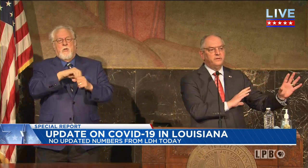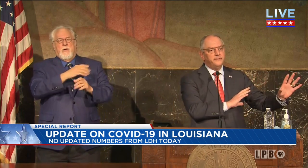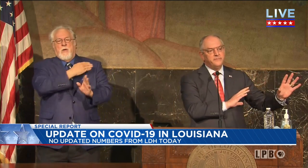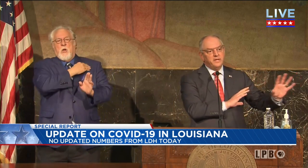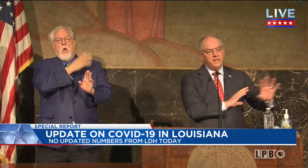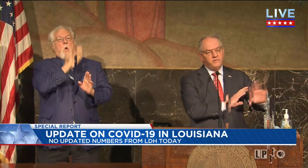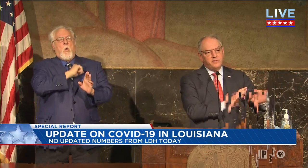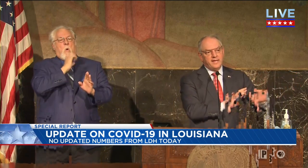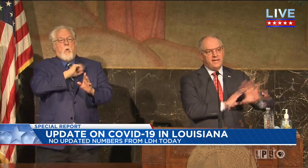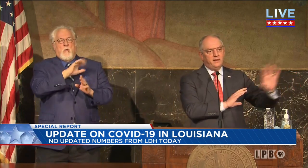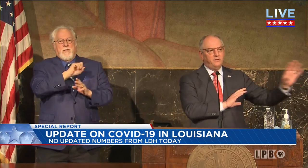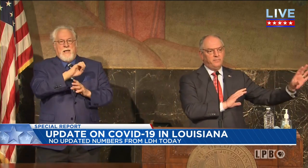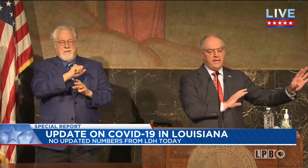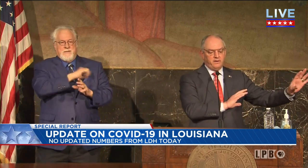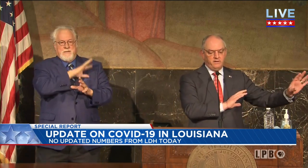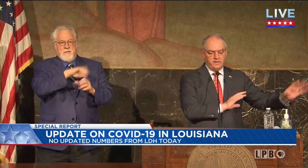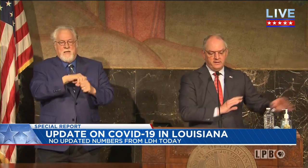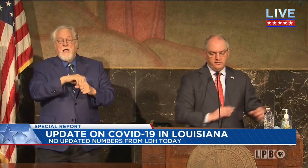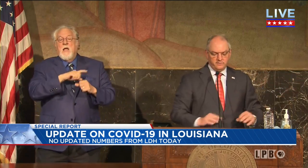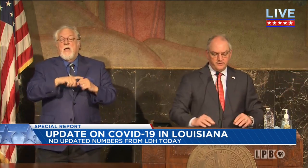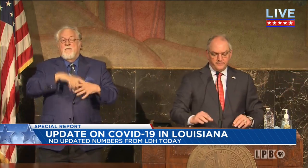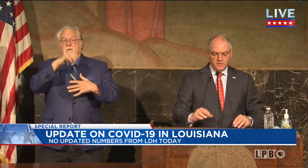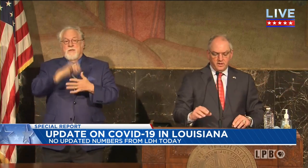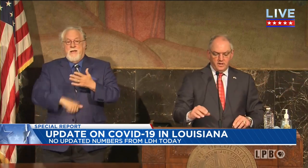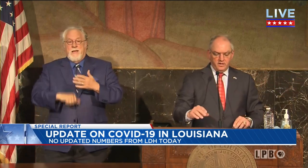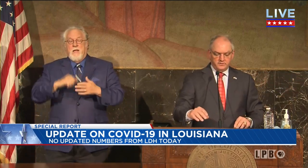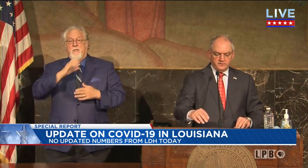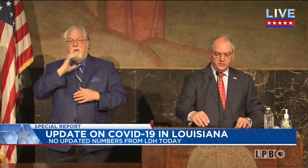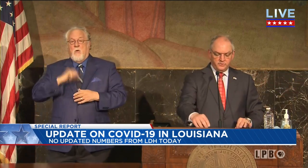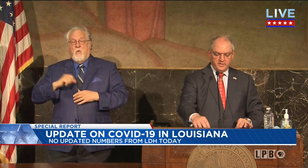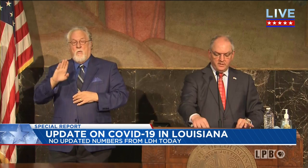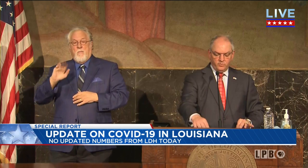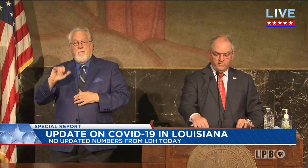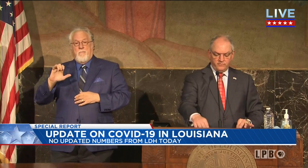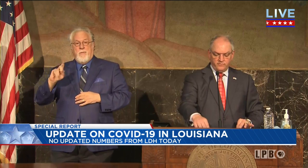IF -- AND THERE WAS A COUPLE DAYS WHERE WE REPORTED CASES. CASES THAT WERE SEVERAL WEEKS